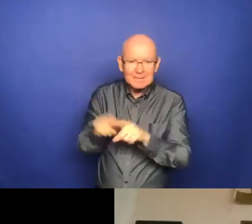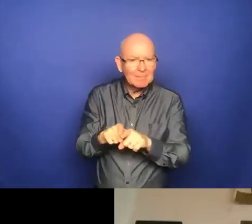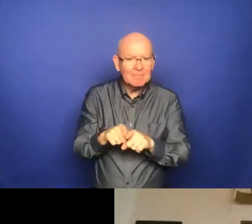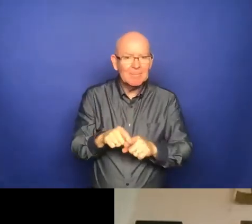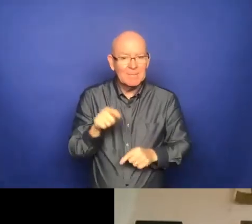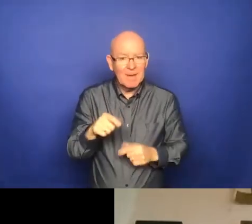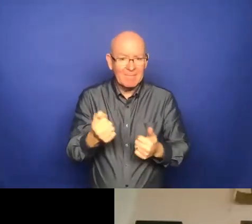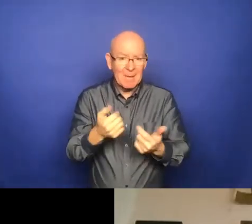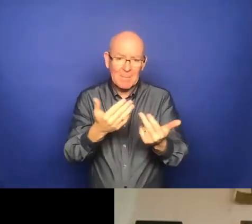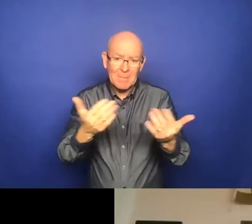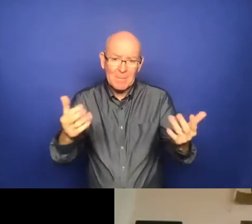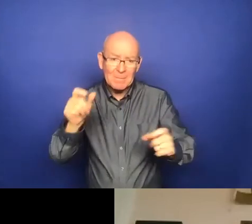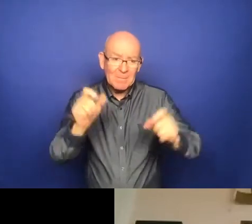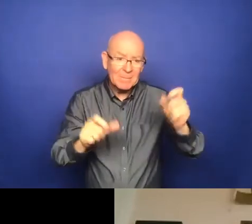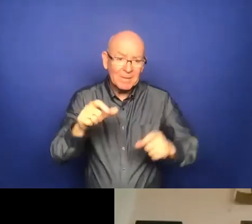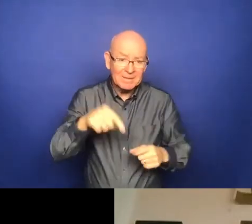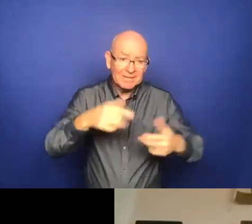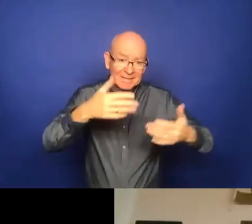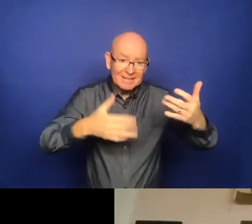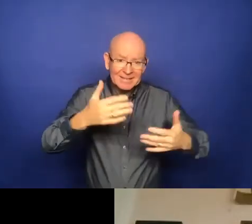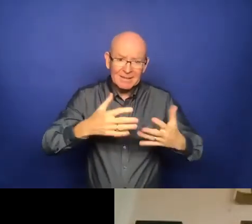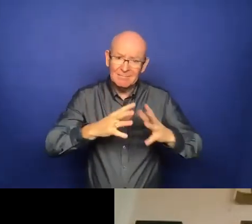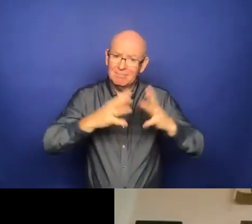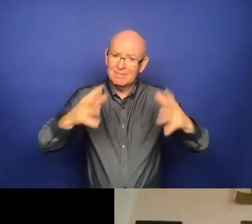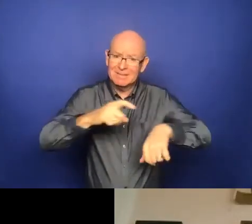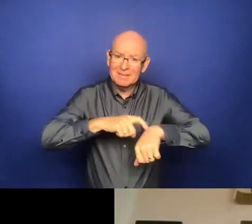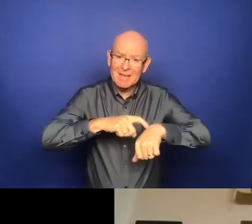building economic statistics. They don't kind of do it once and say